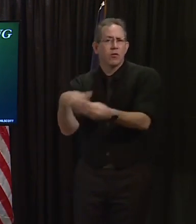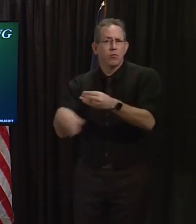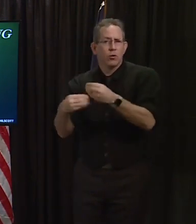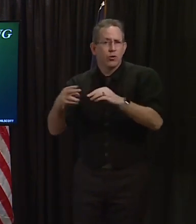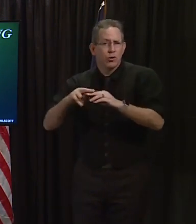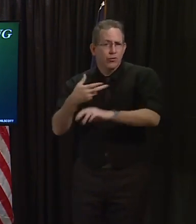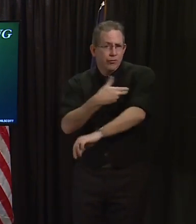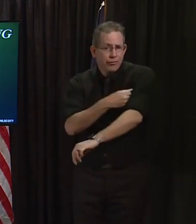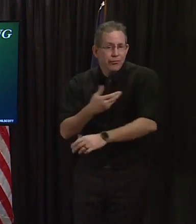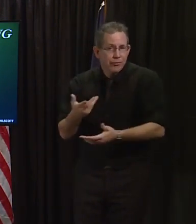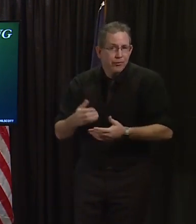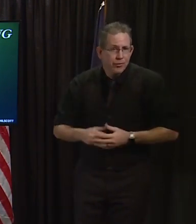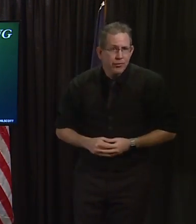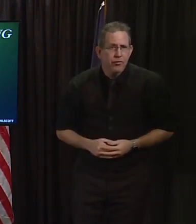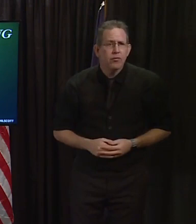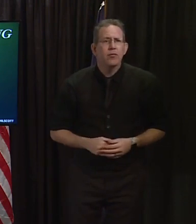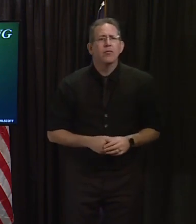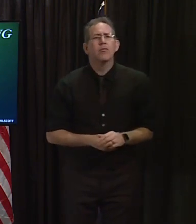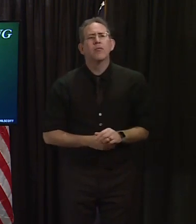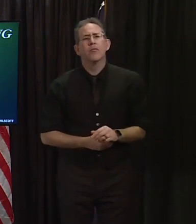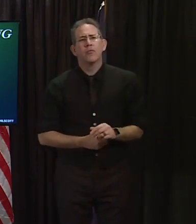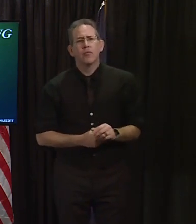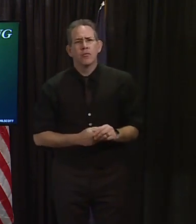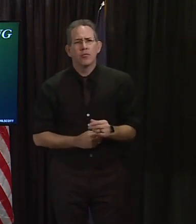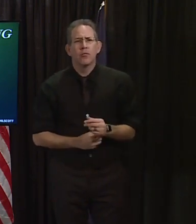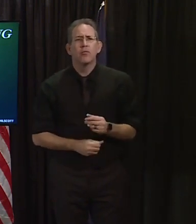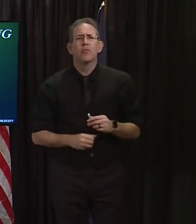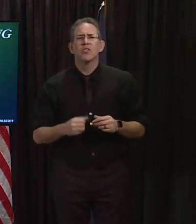as 30 winter events happening across the state.